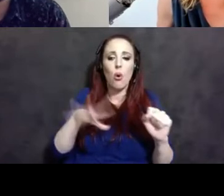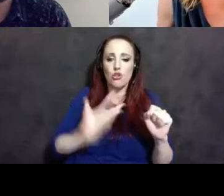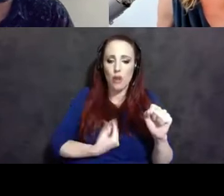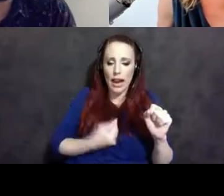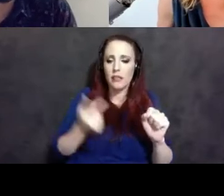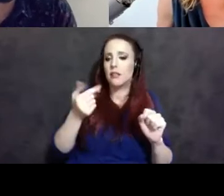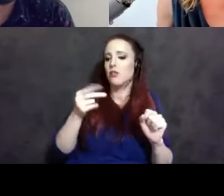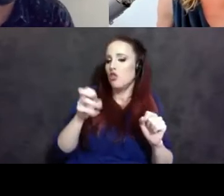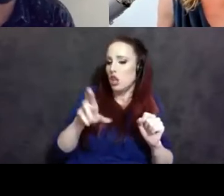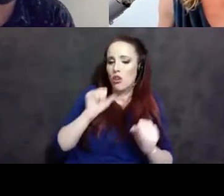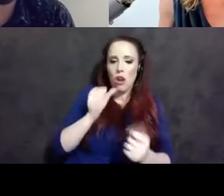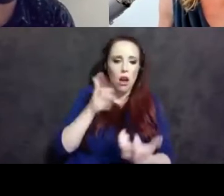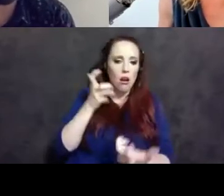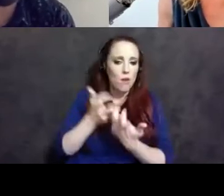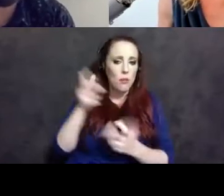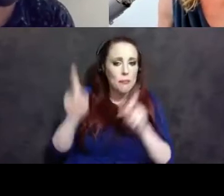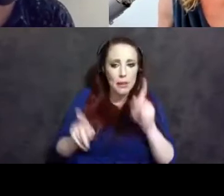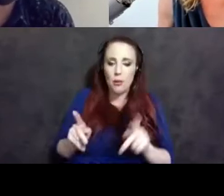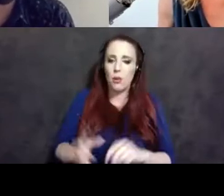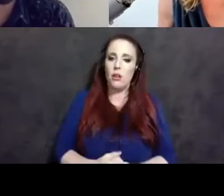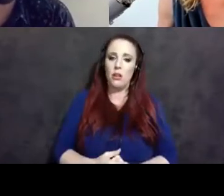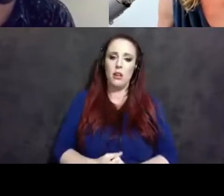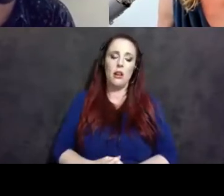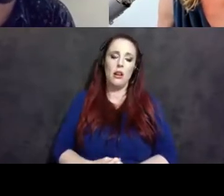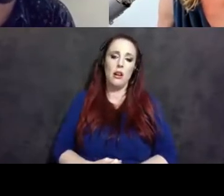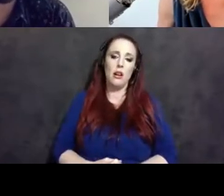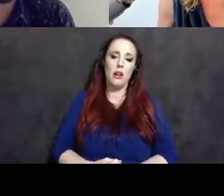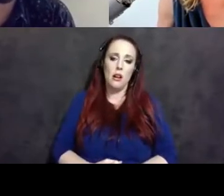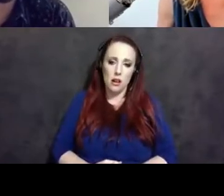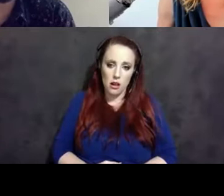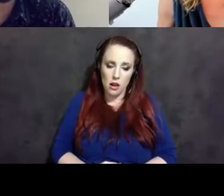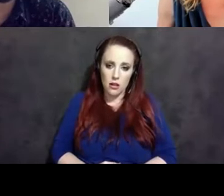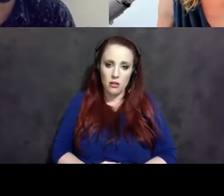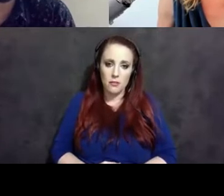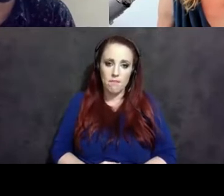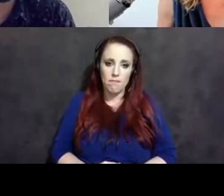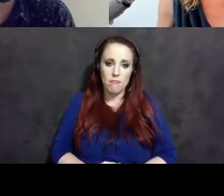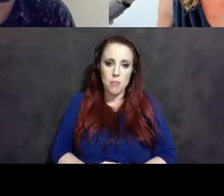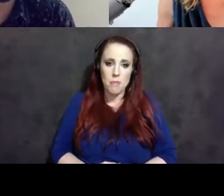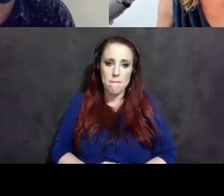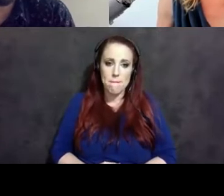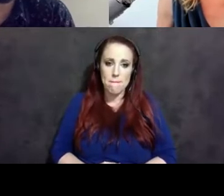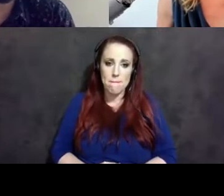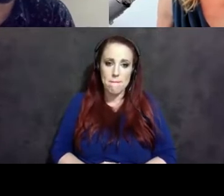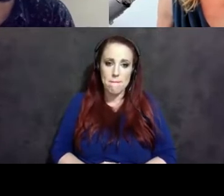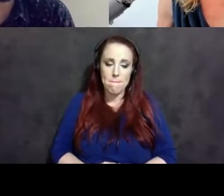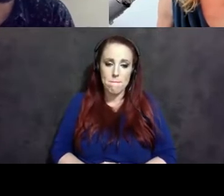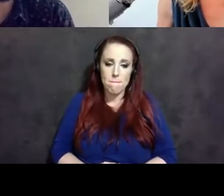nonconforming people.